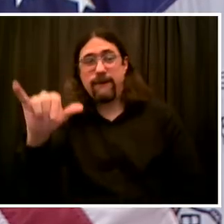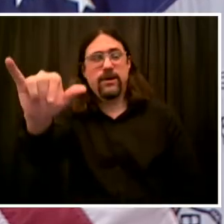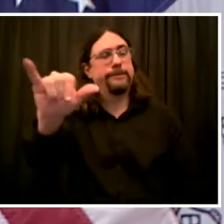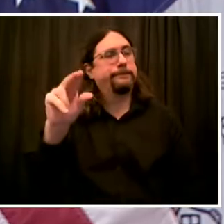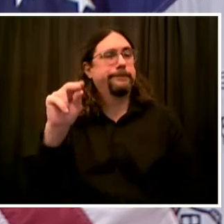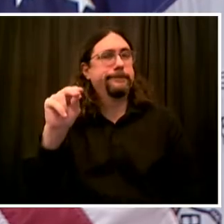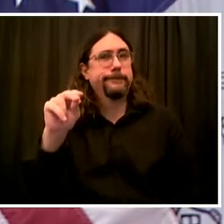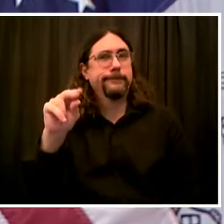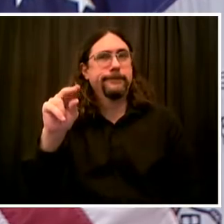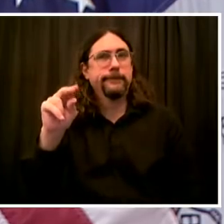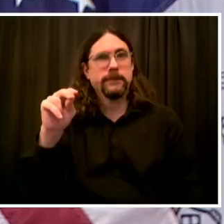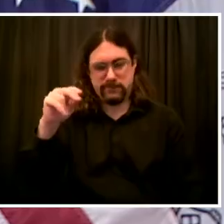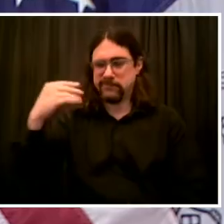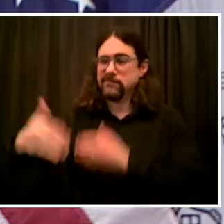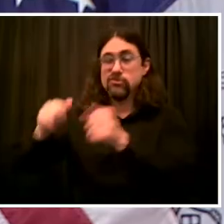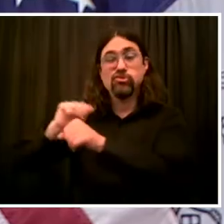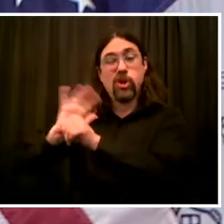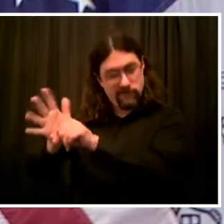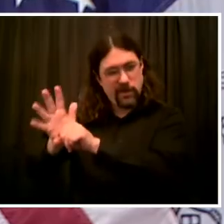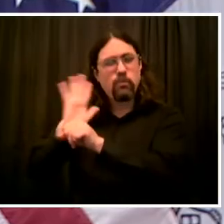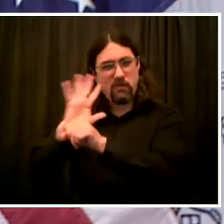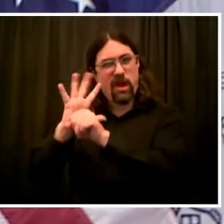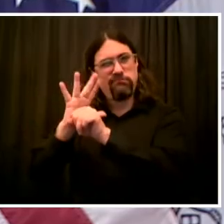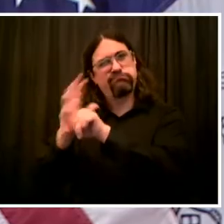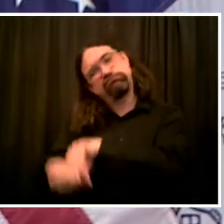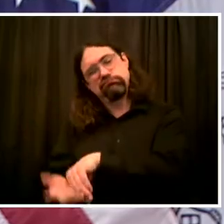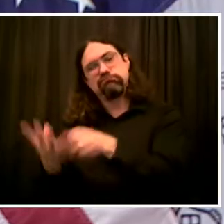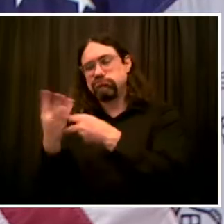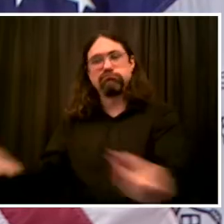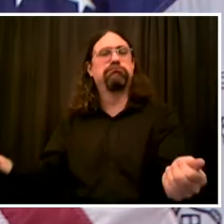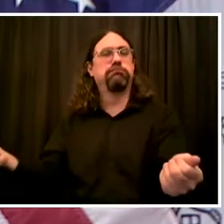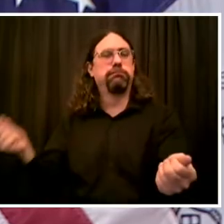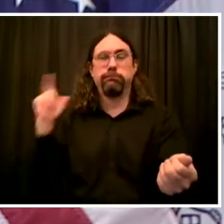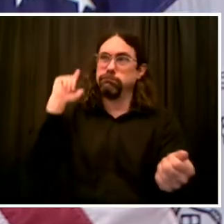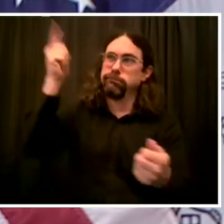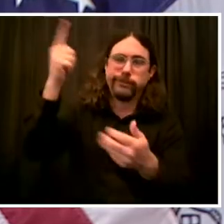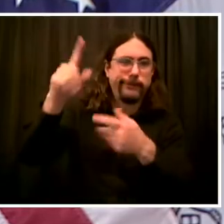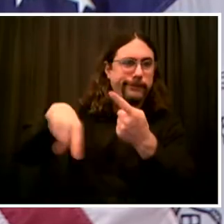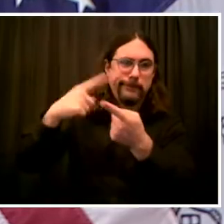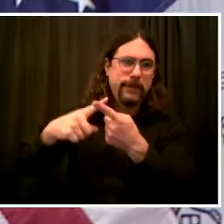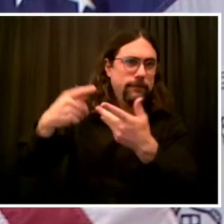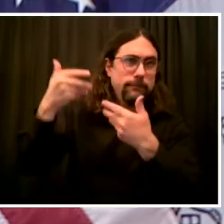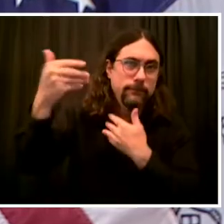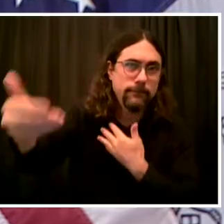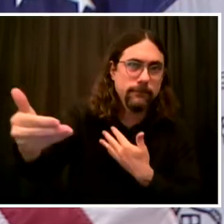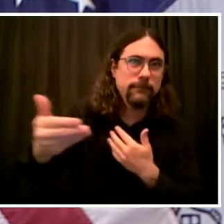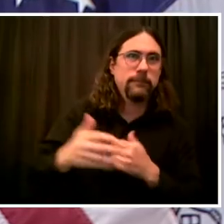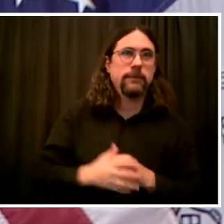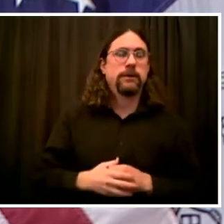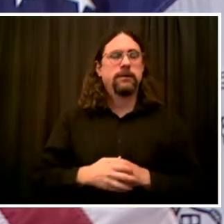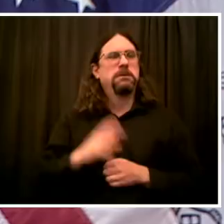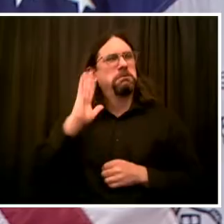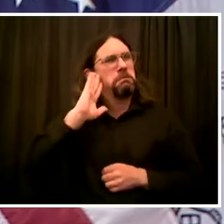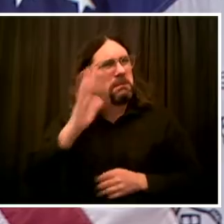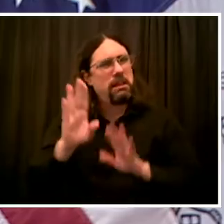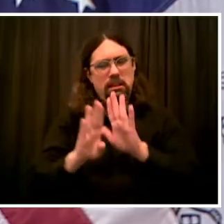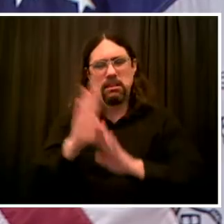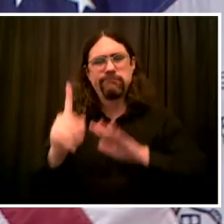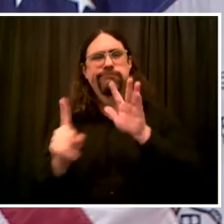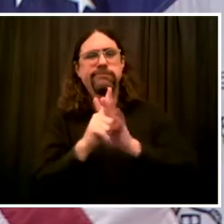BY DEFINITION. AAY D IS MICONG, NOT TOO FAR IN THE FUTURE, WHERE THERE IS A VACCINE AND THEN